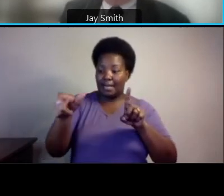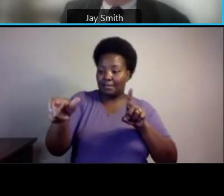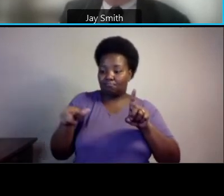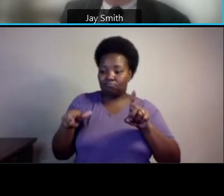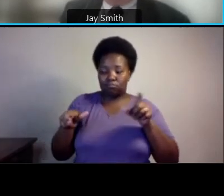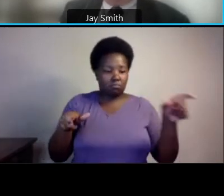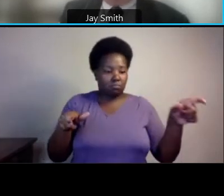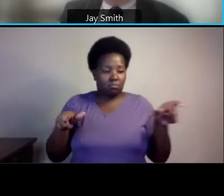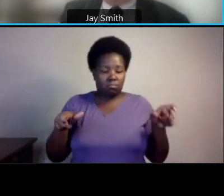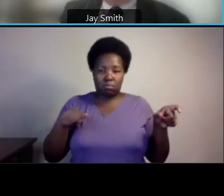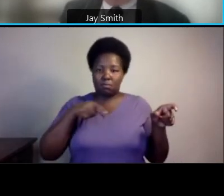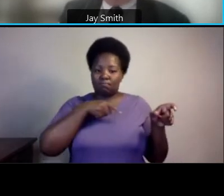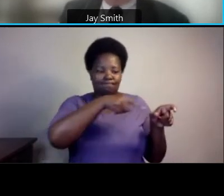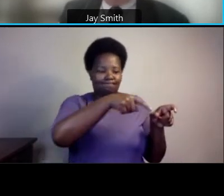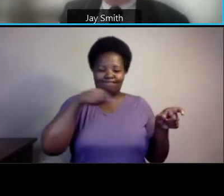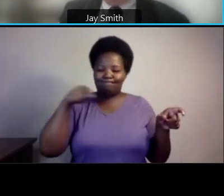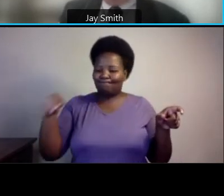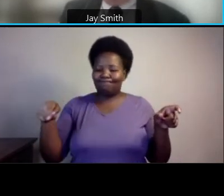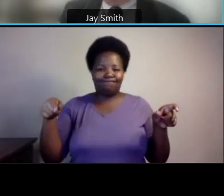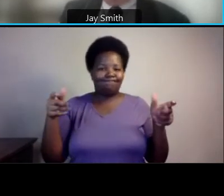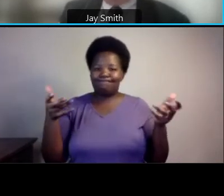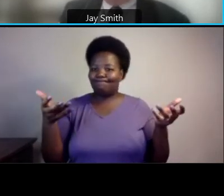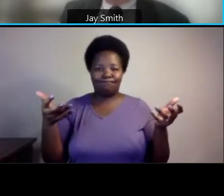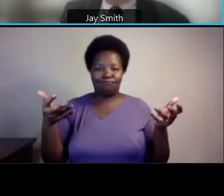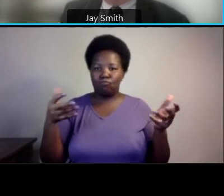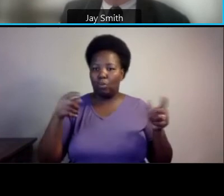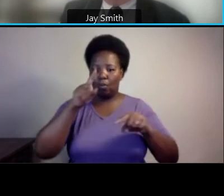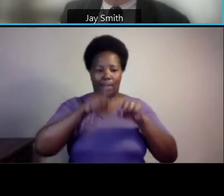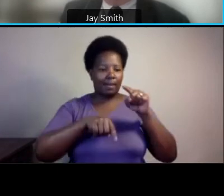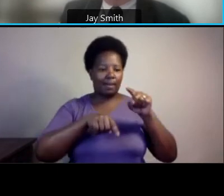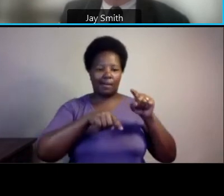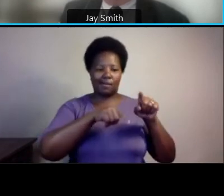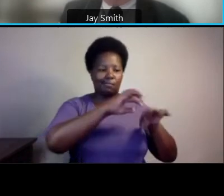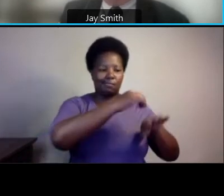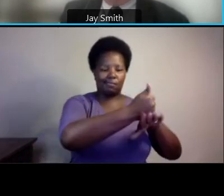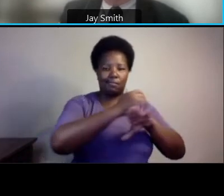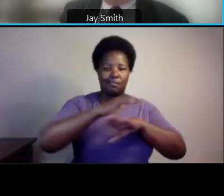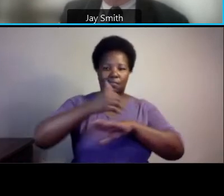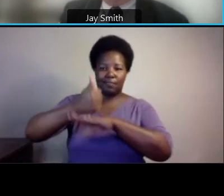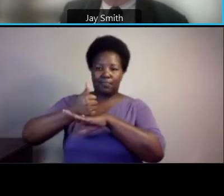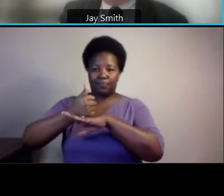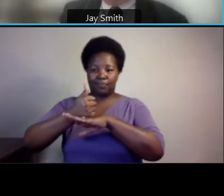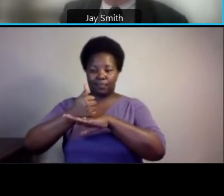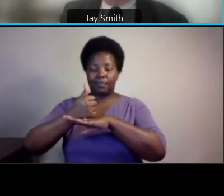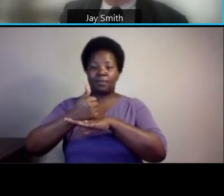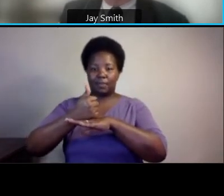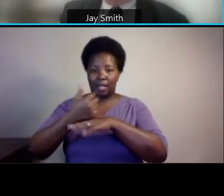the roadway and the bike lane which we had to you know incorporate into the road so